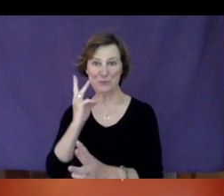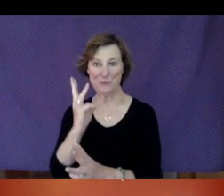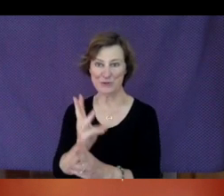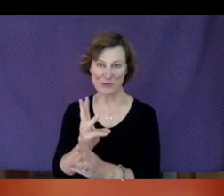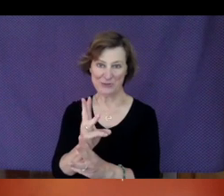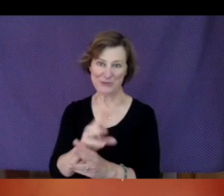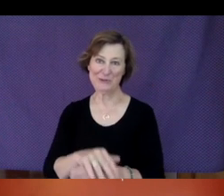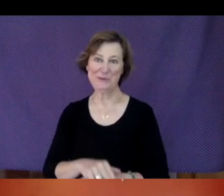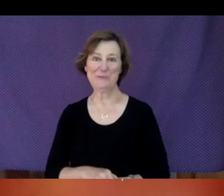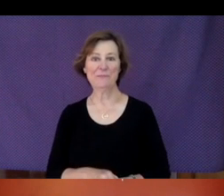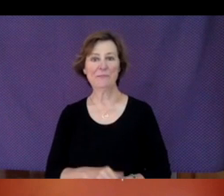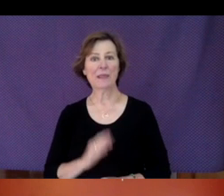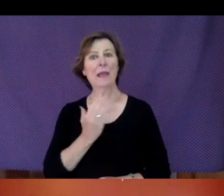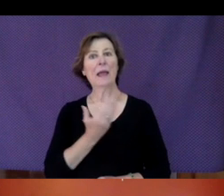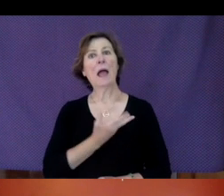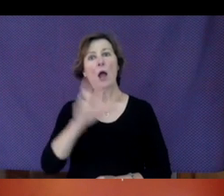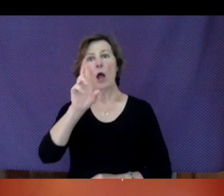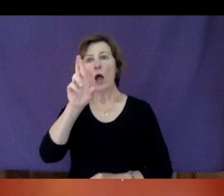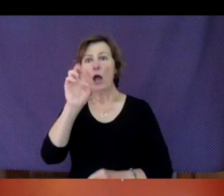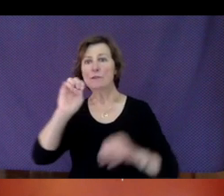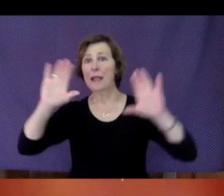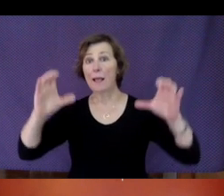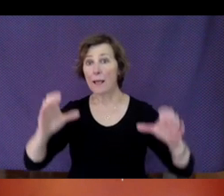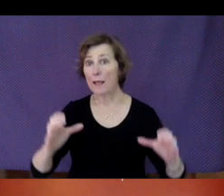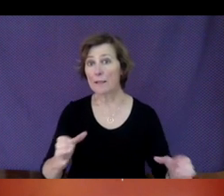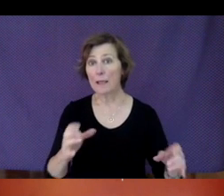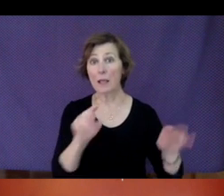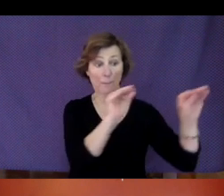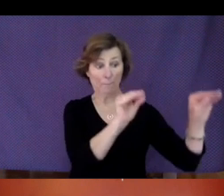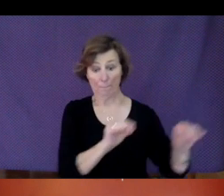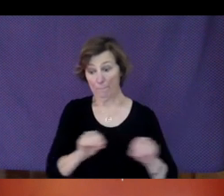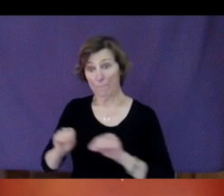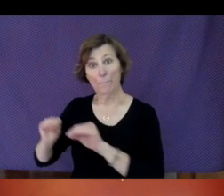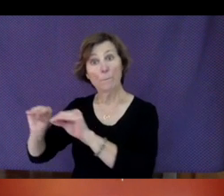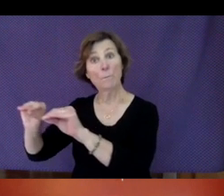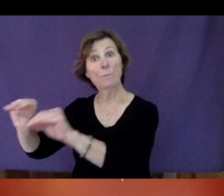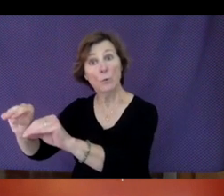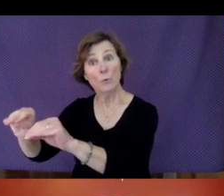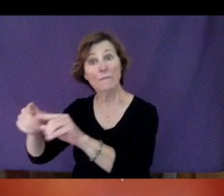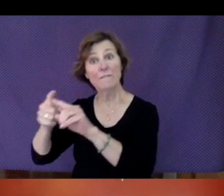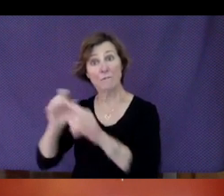Our religious exploration classes have been moved from our building to online